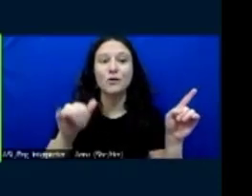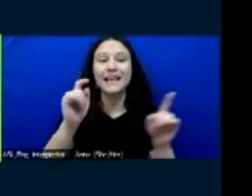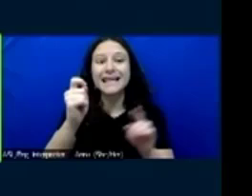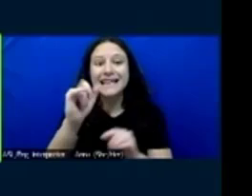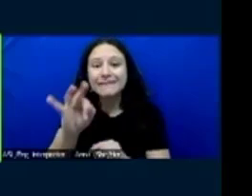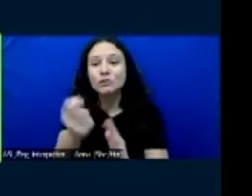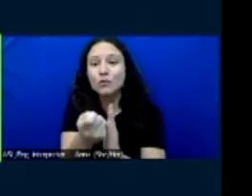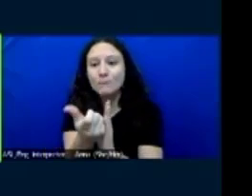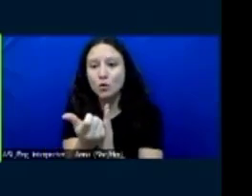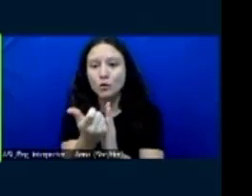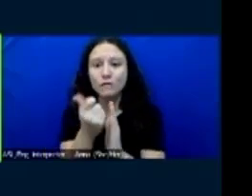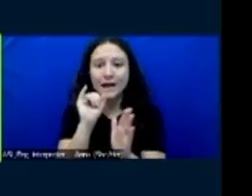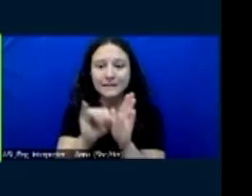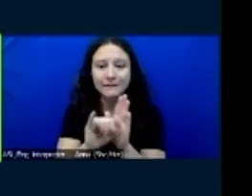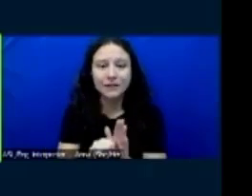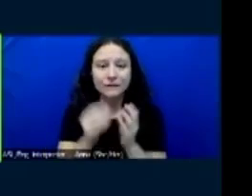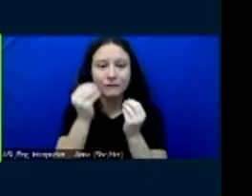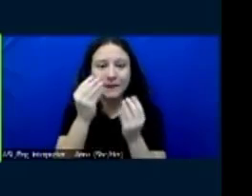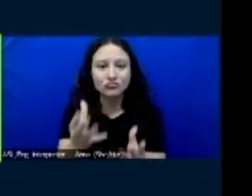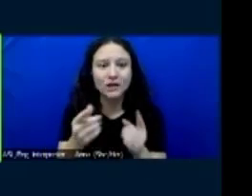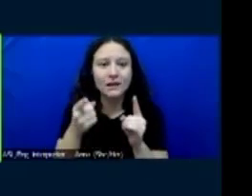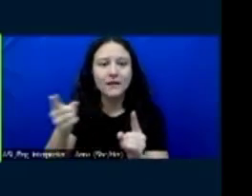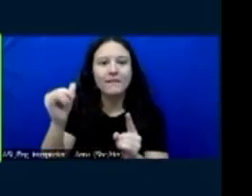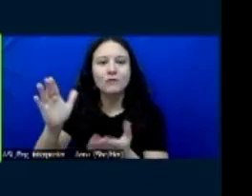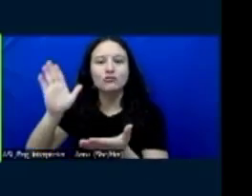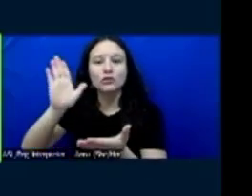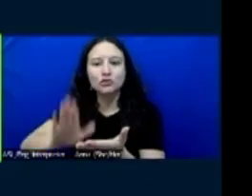So, if you look at this table, here's the actual PI race.